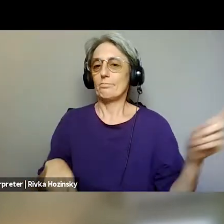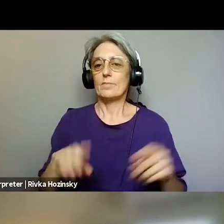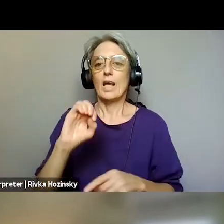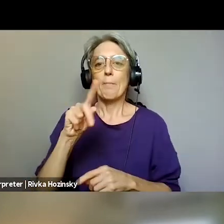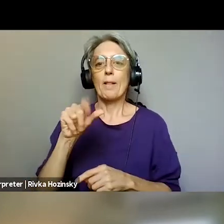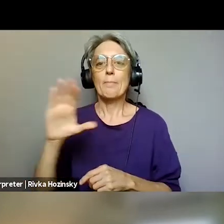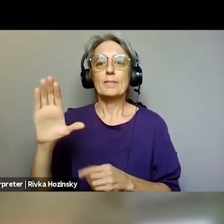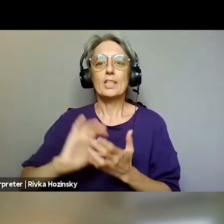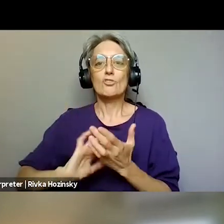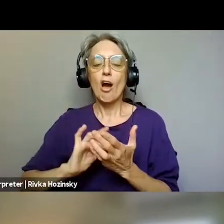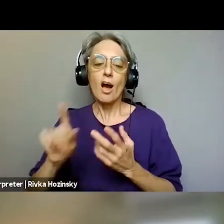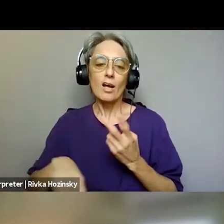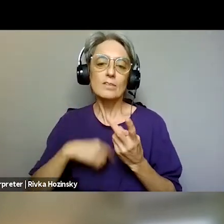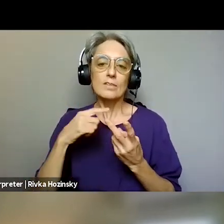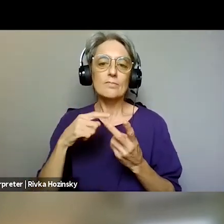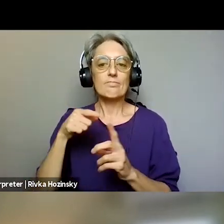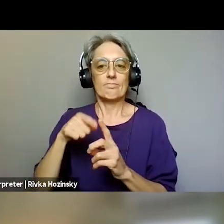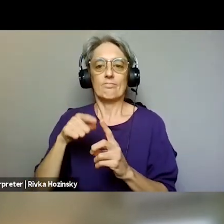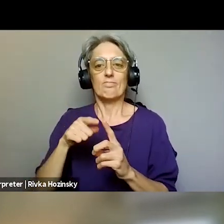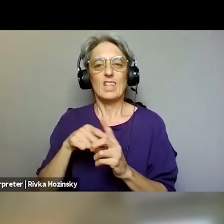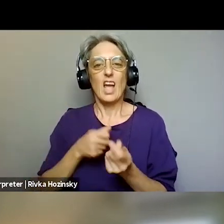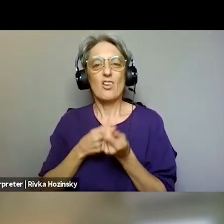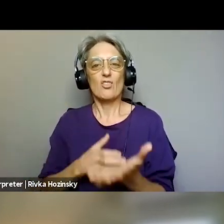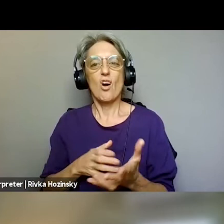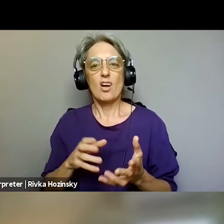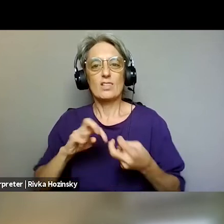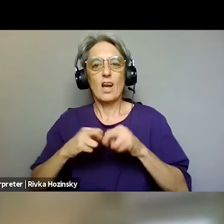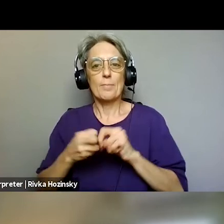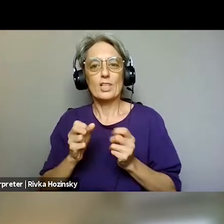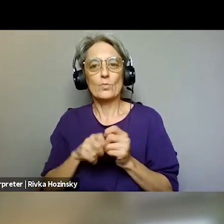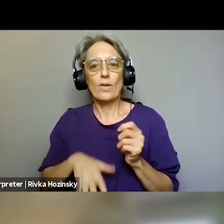and causing pregnancy complications. That is a high concern for people with intellectual